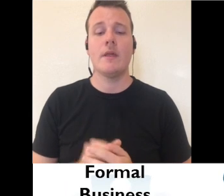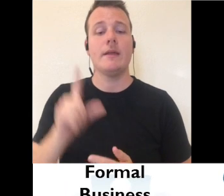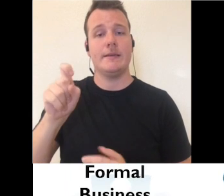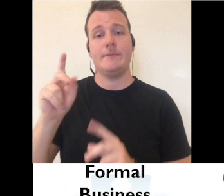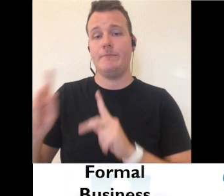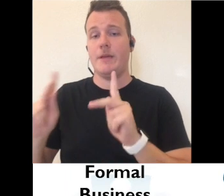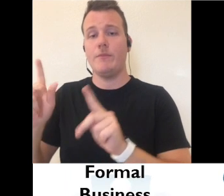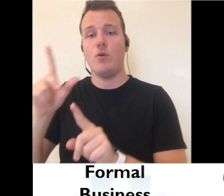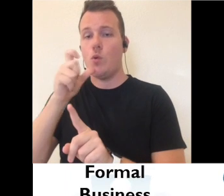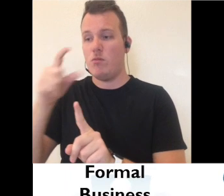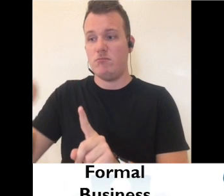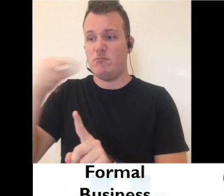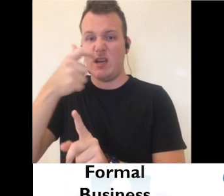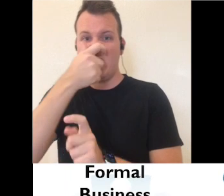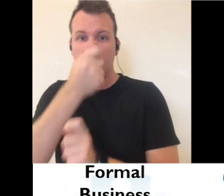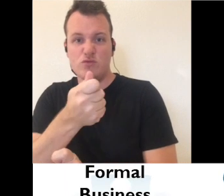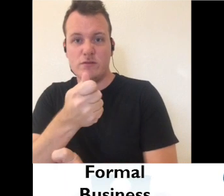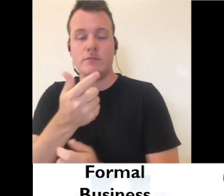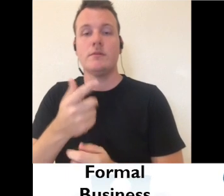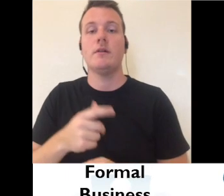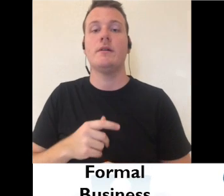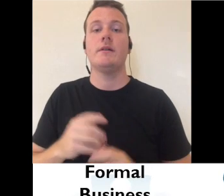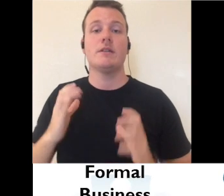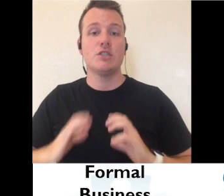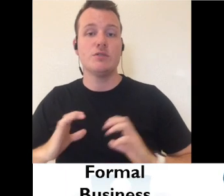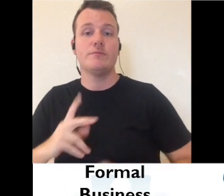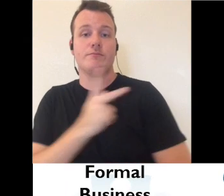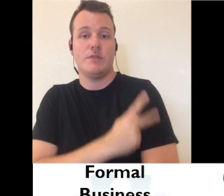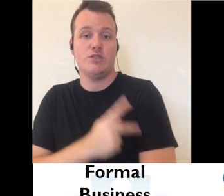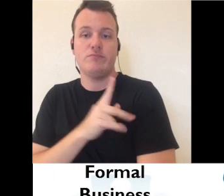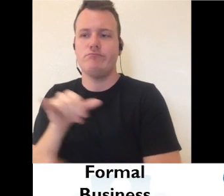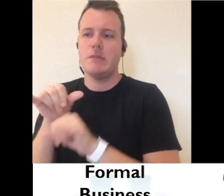with shared characteristics. So who are they? Well of course they're hearing